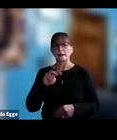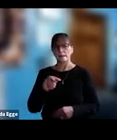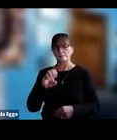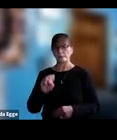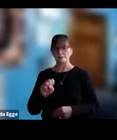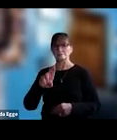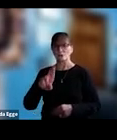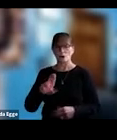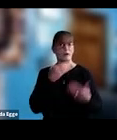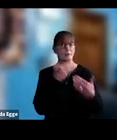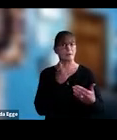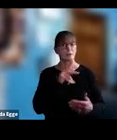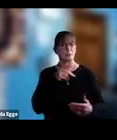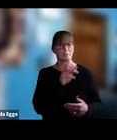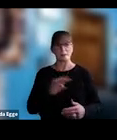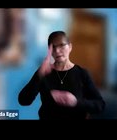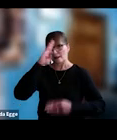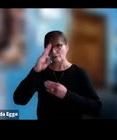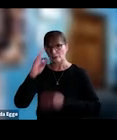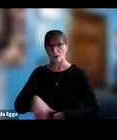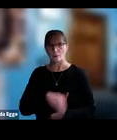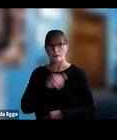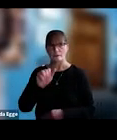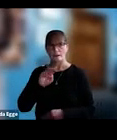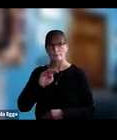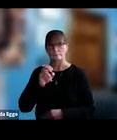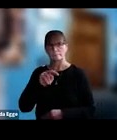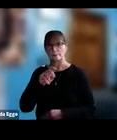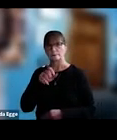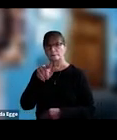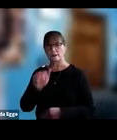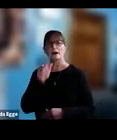Thank you, Pam. Hello, everyone. My name is Amanda Starkey, and I'm a project associate